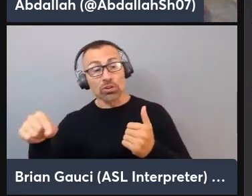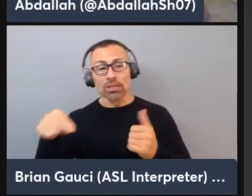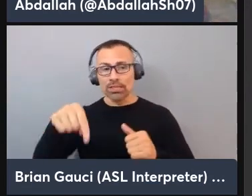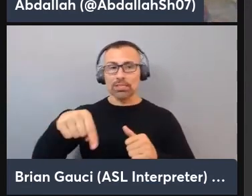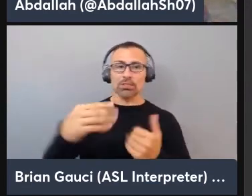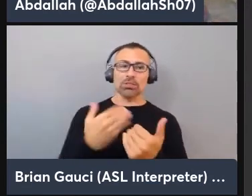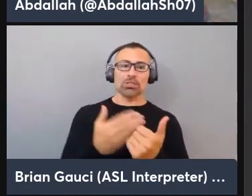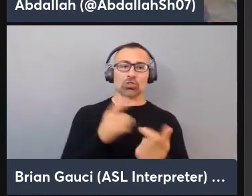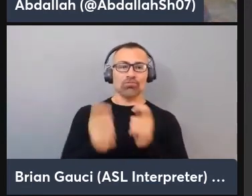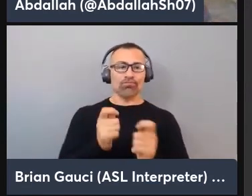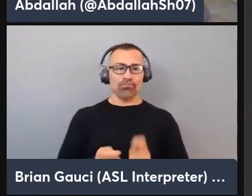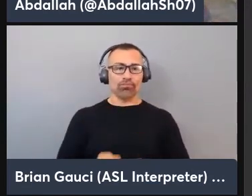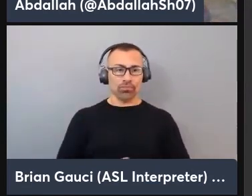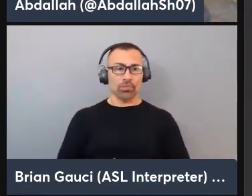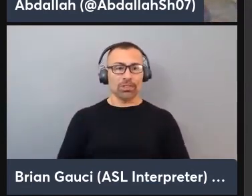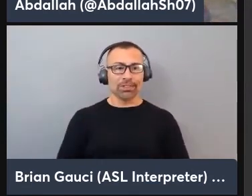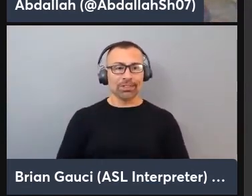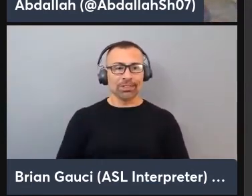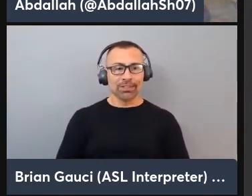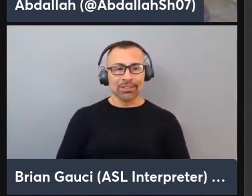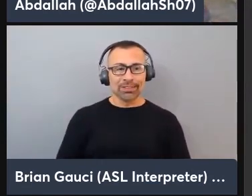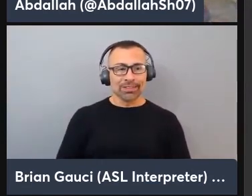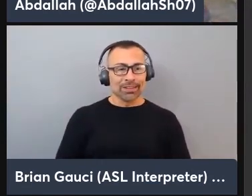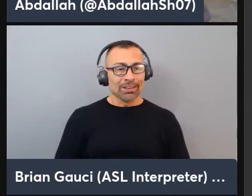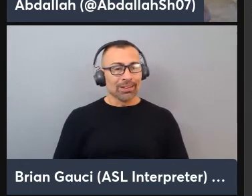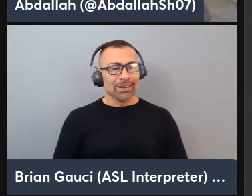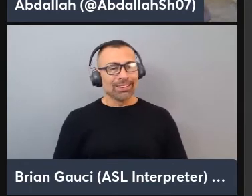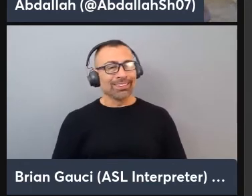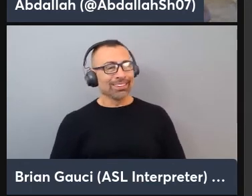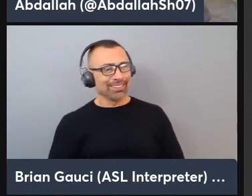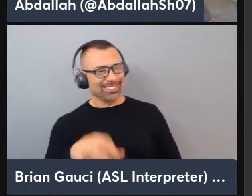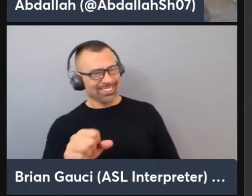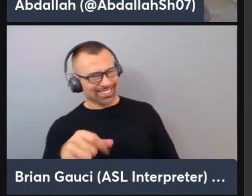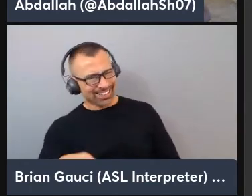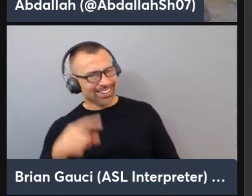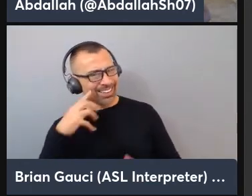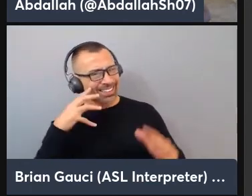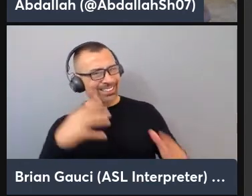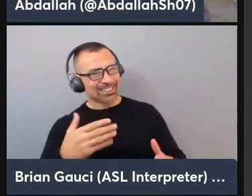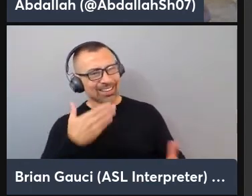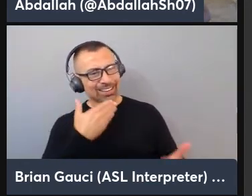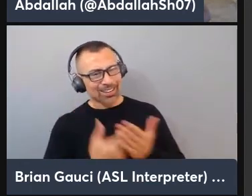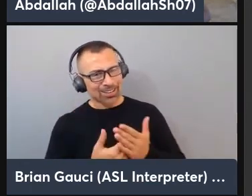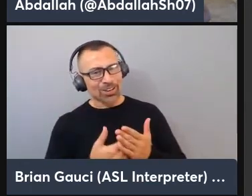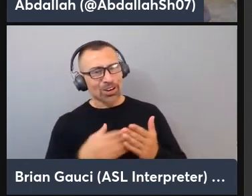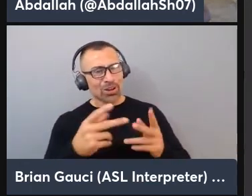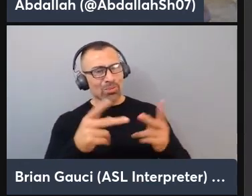Yeah, no, that sounds like a great place to start. I know the sample app was posted in the comment section